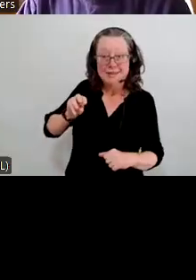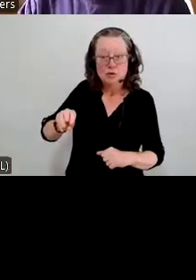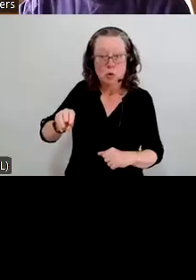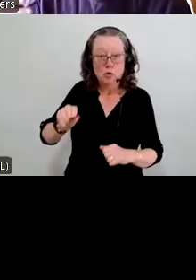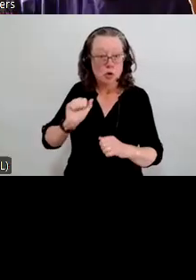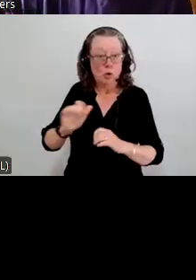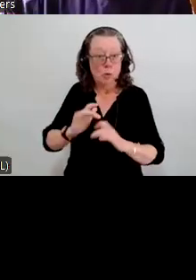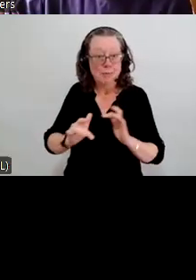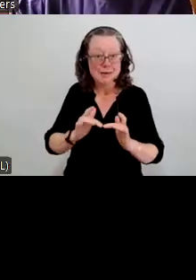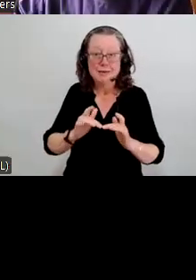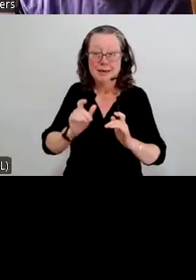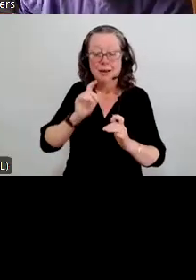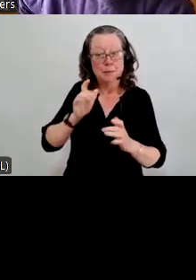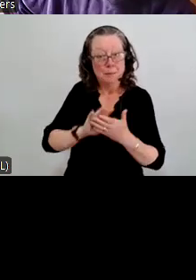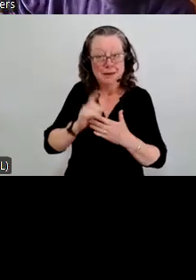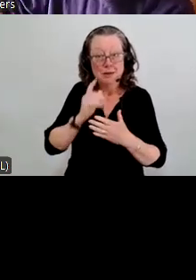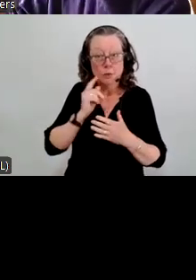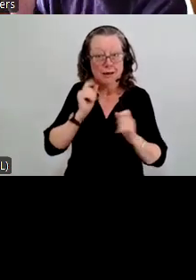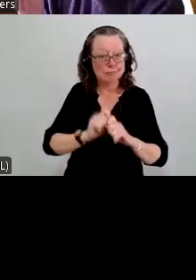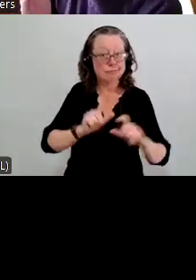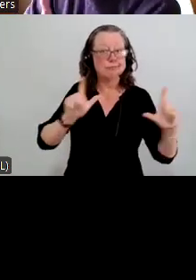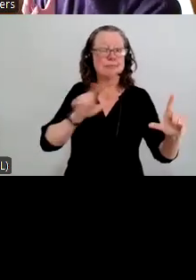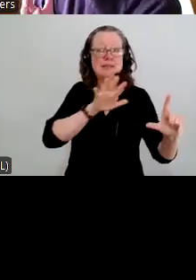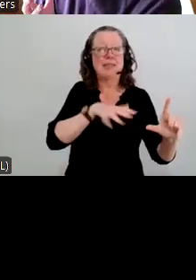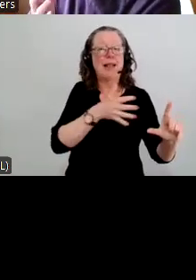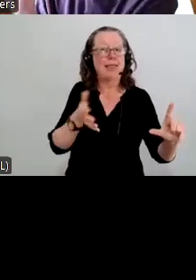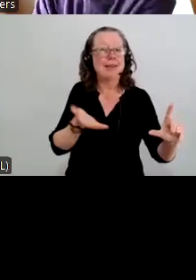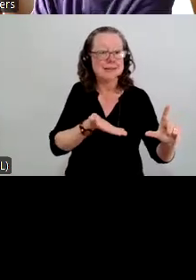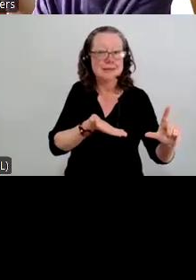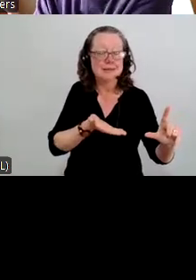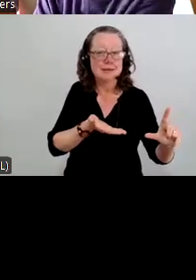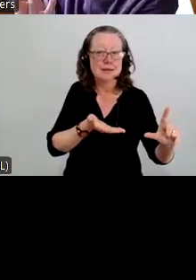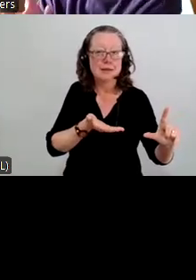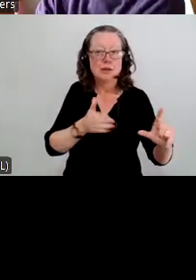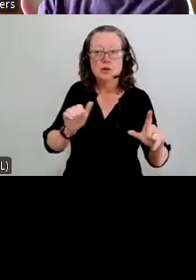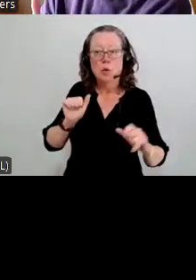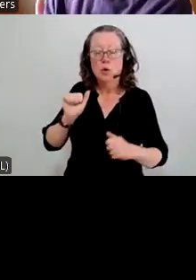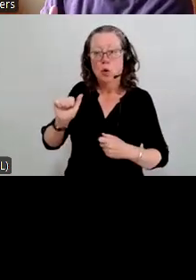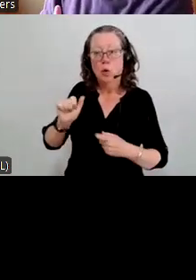Your pixel ID will be sending data into a pot of information about your users,